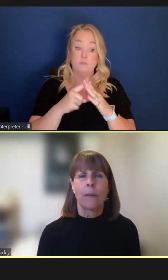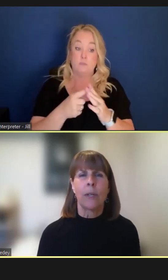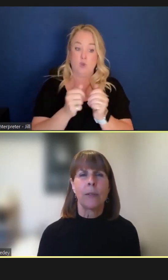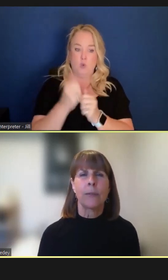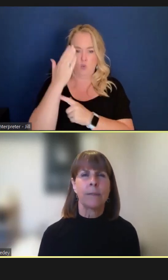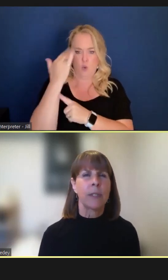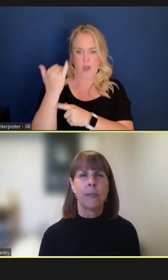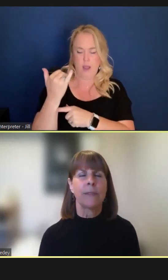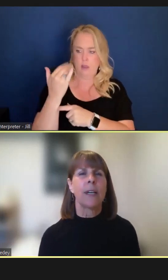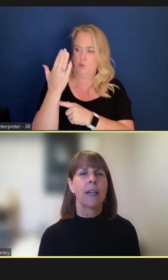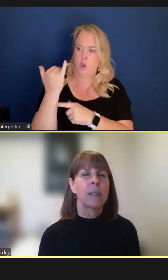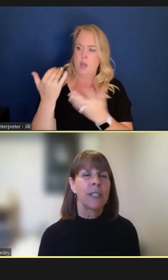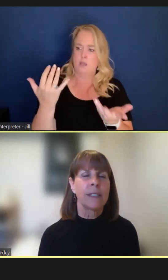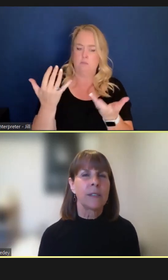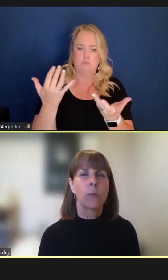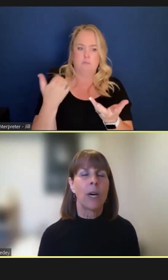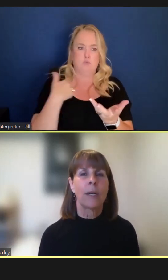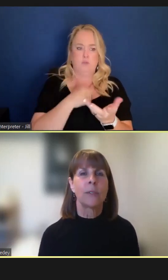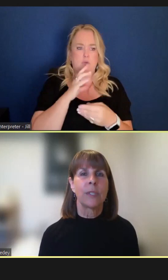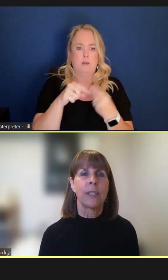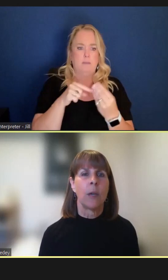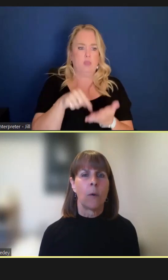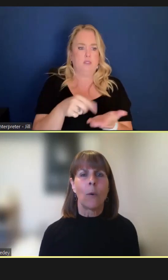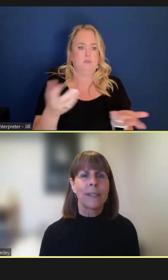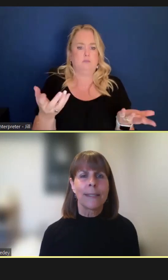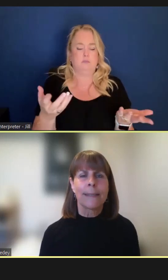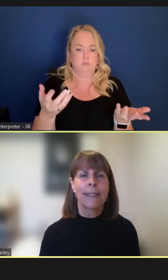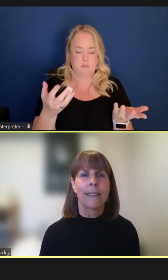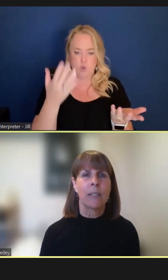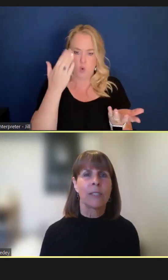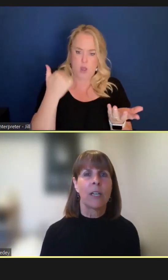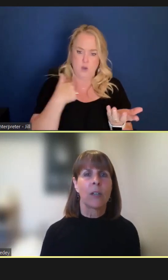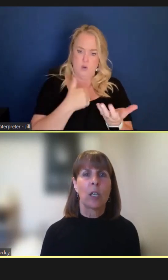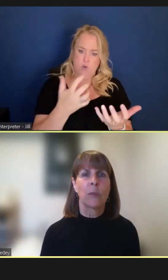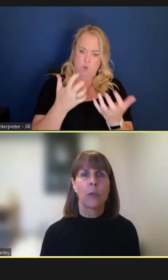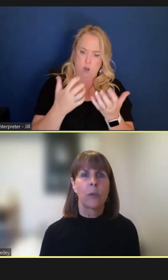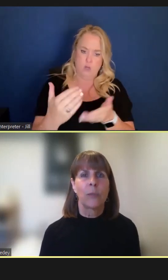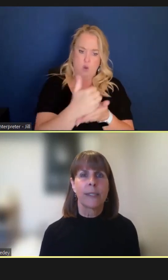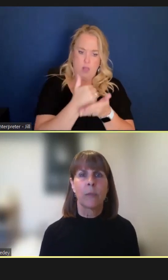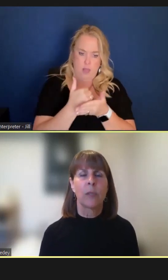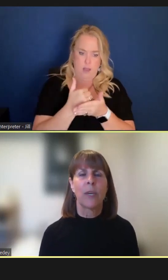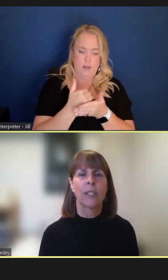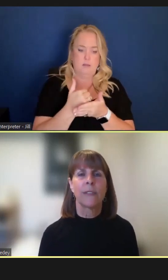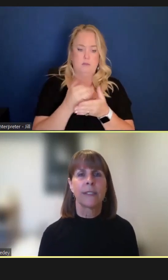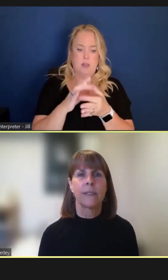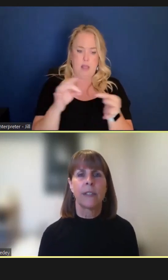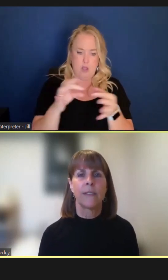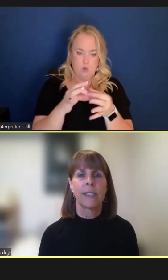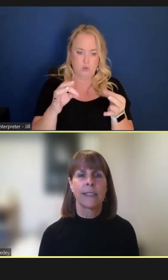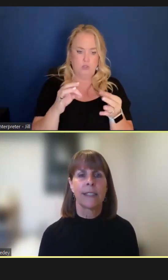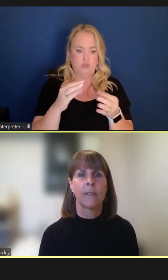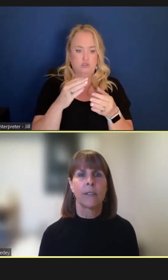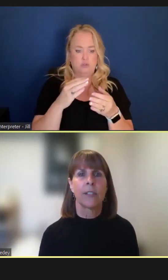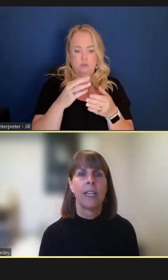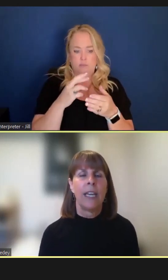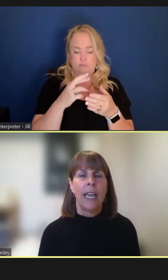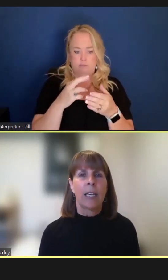why would we why are we even talking about this why would we want to collect language outcomes what would be some of the benefits of of this endeavor and I'm